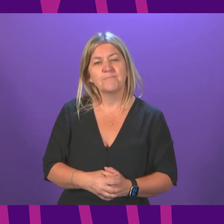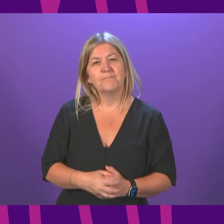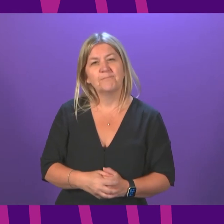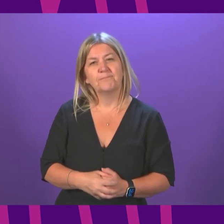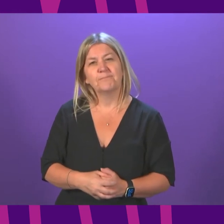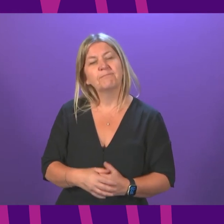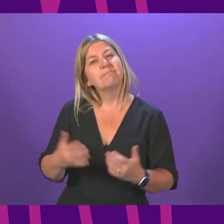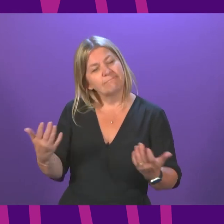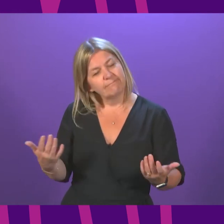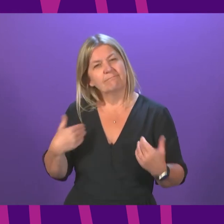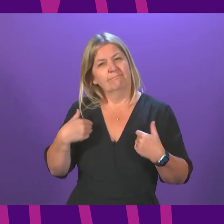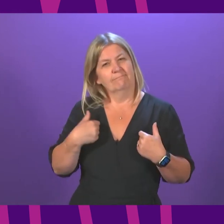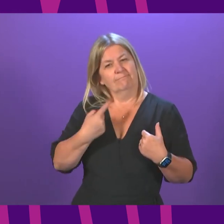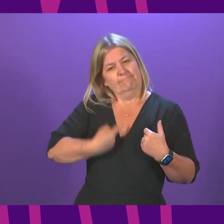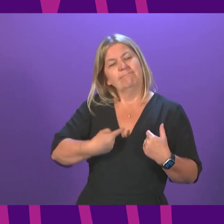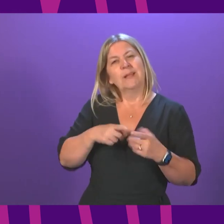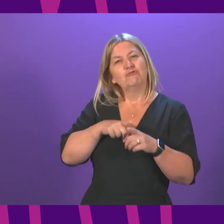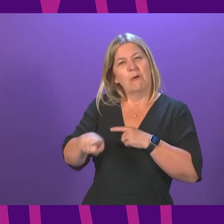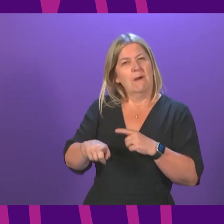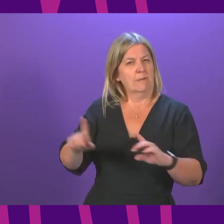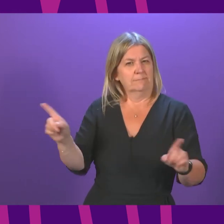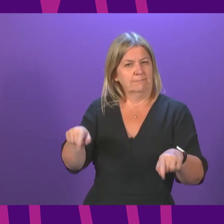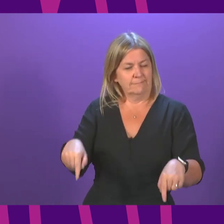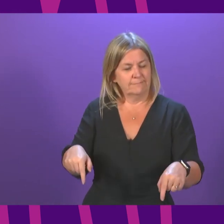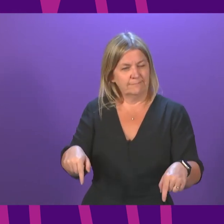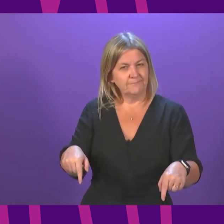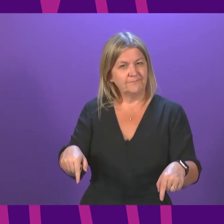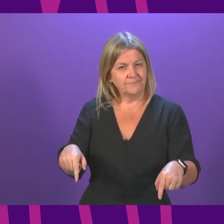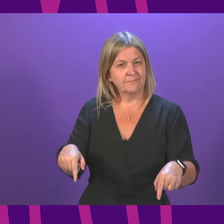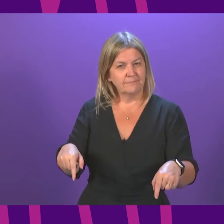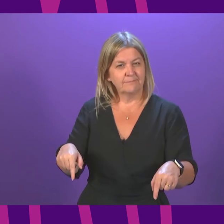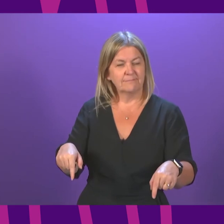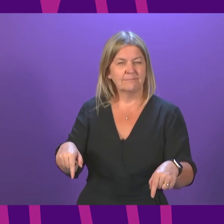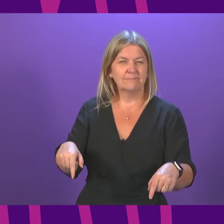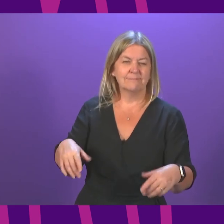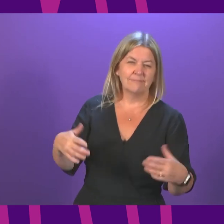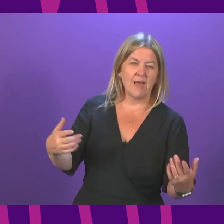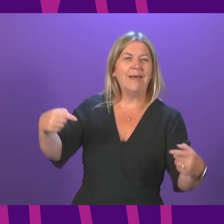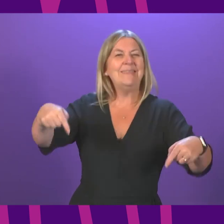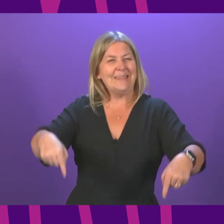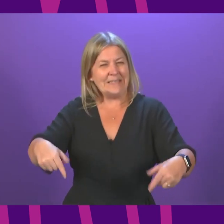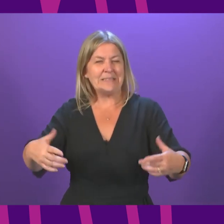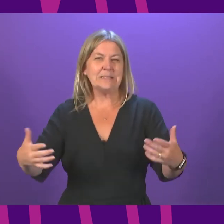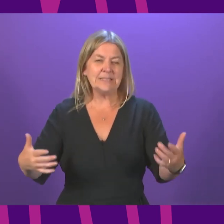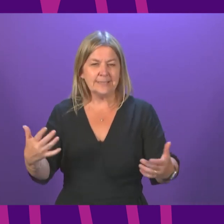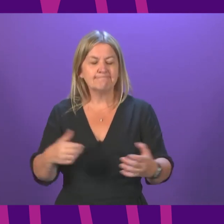What I have tried to do—this is where I draw on the distinguished contribution and